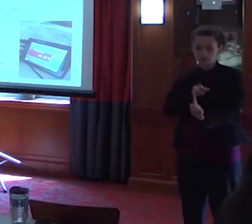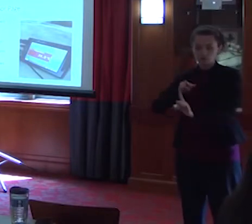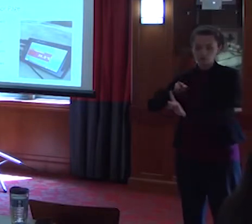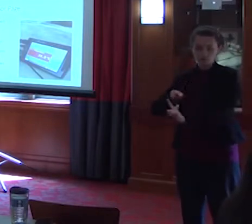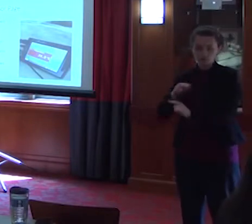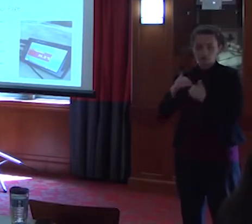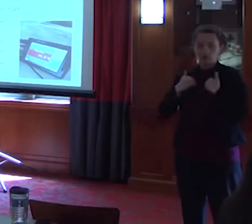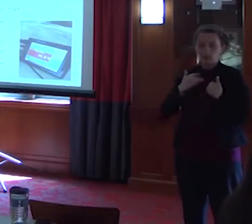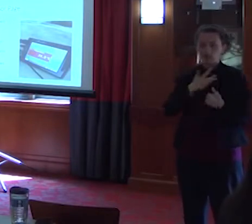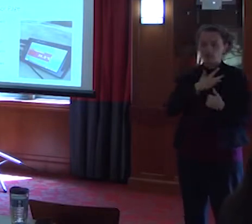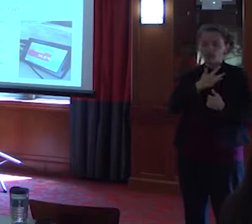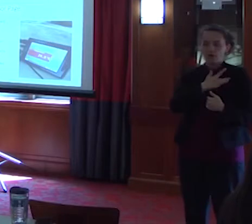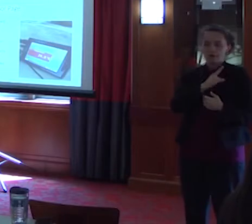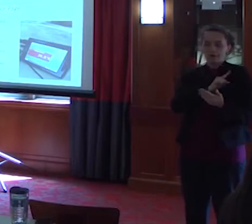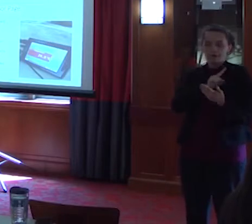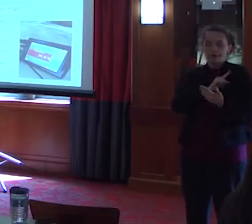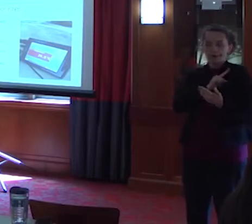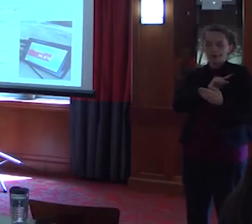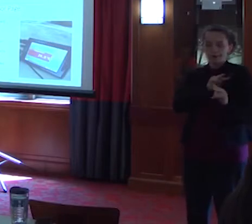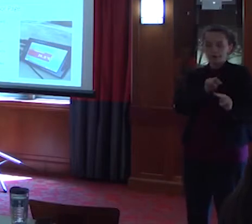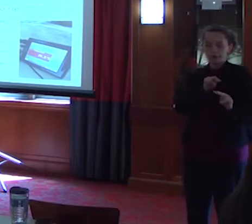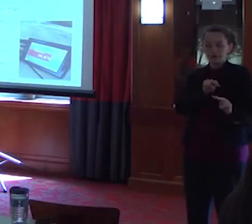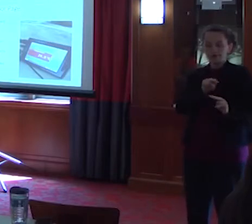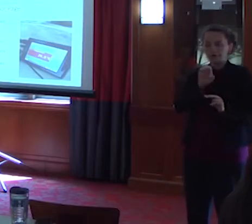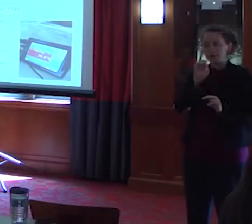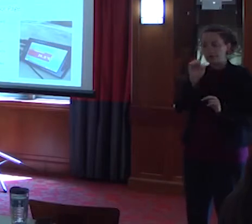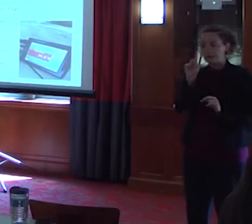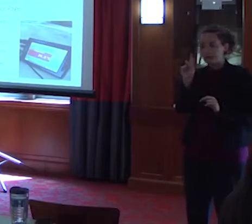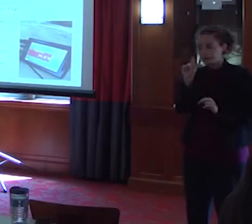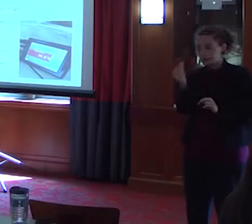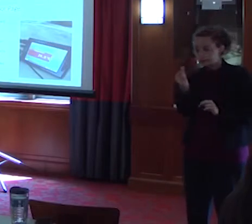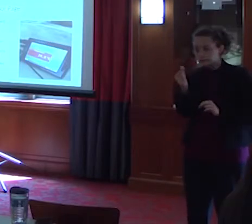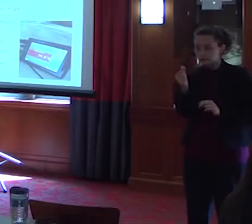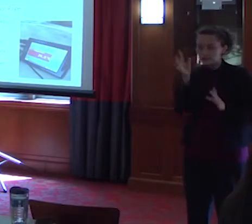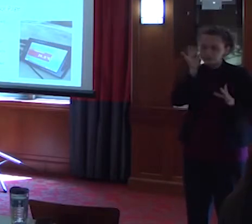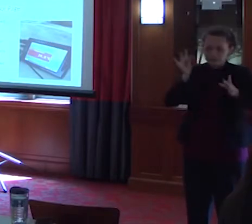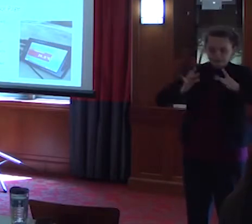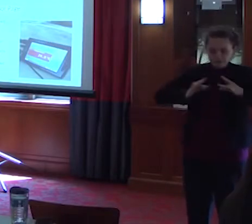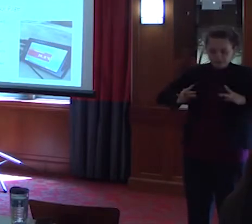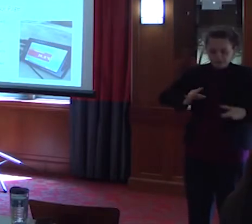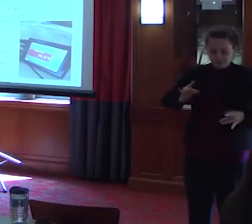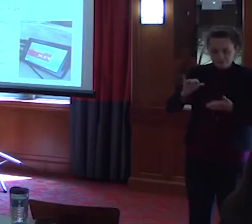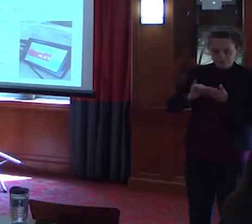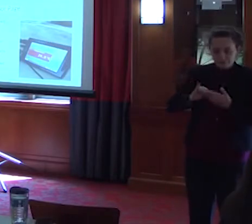Boiling point Kelvin, Atomic radius picometers,